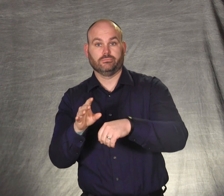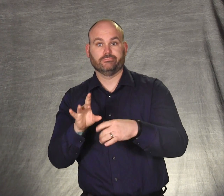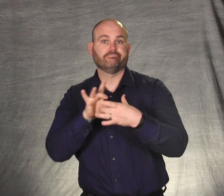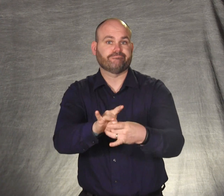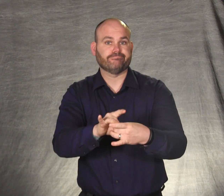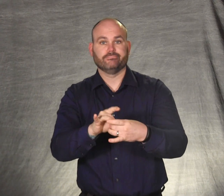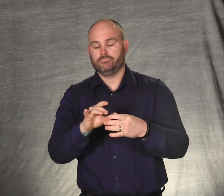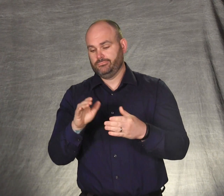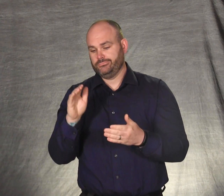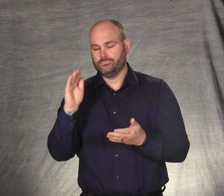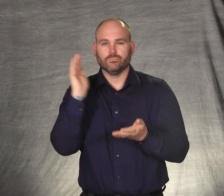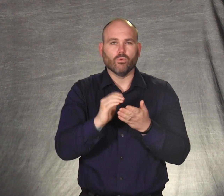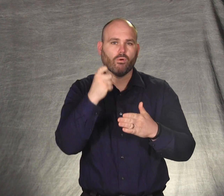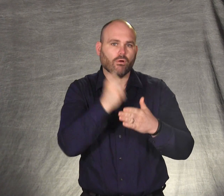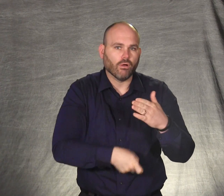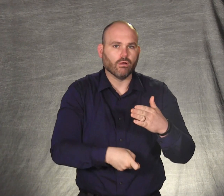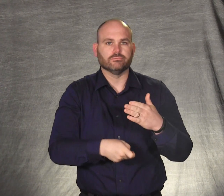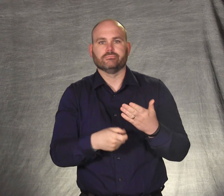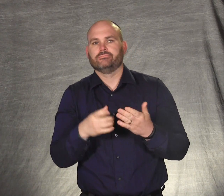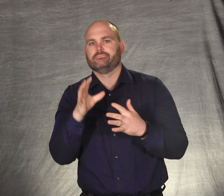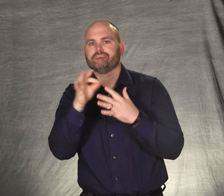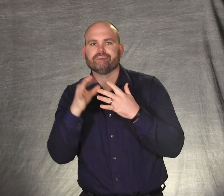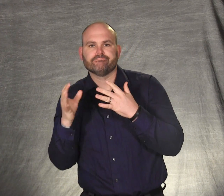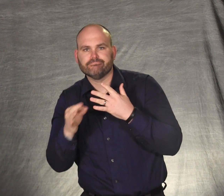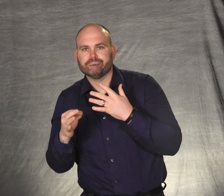about no and low-cost options